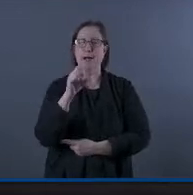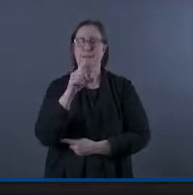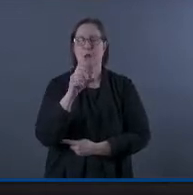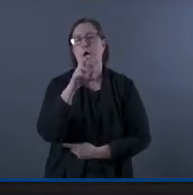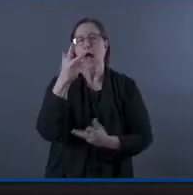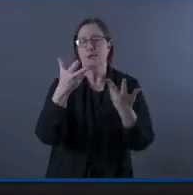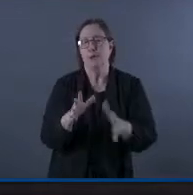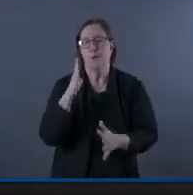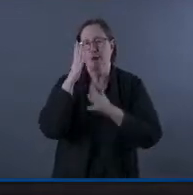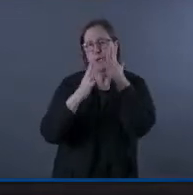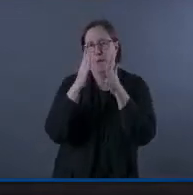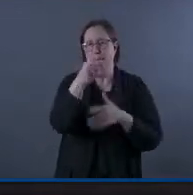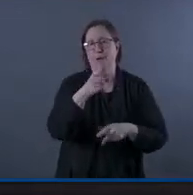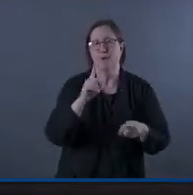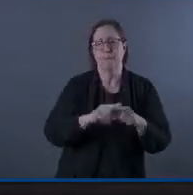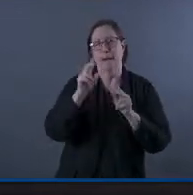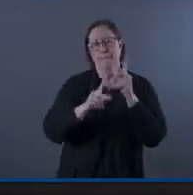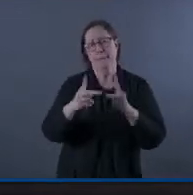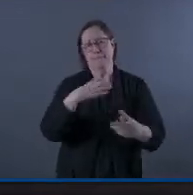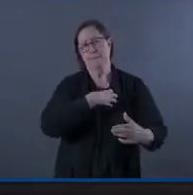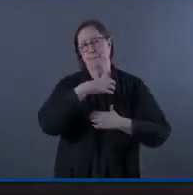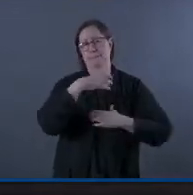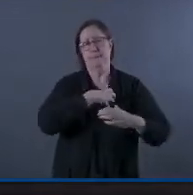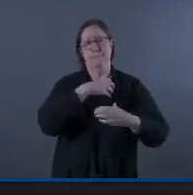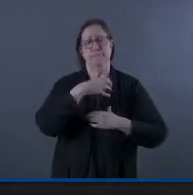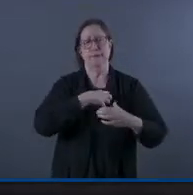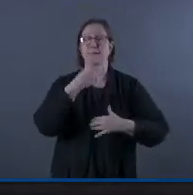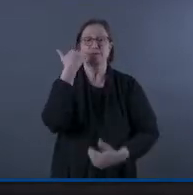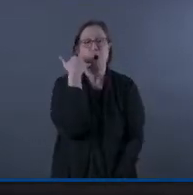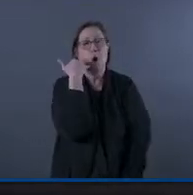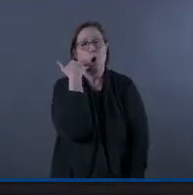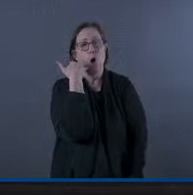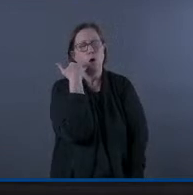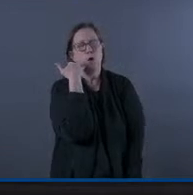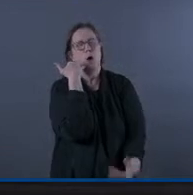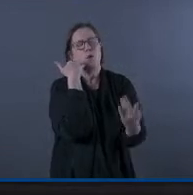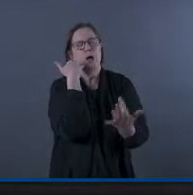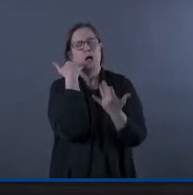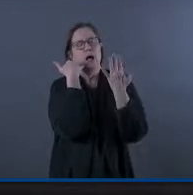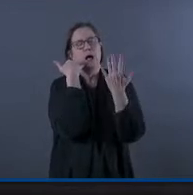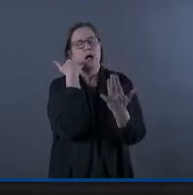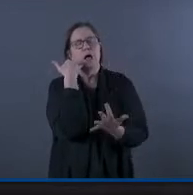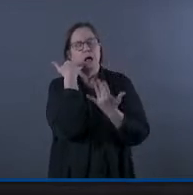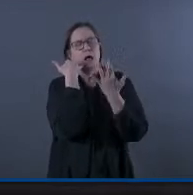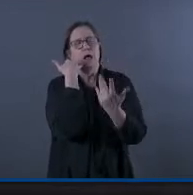Well, it's a great question because during the first week when eligible eligibility opened up